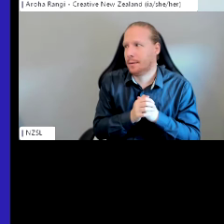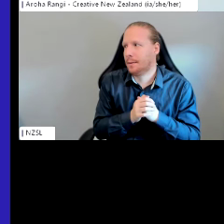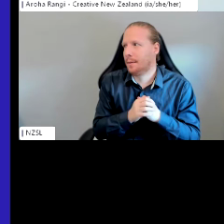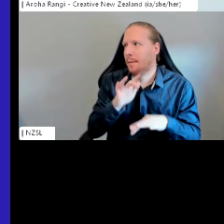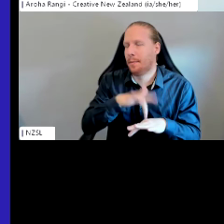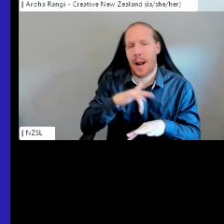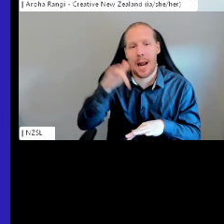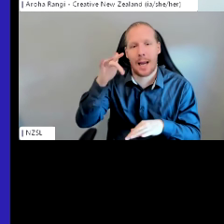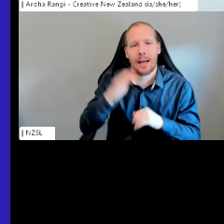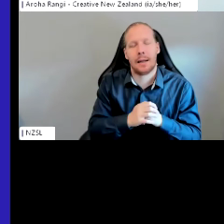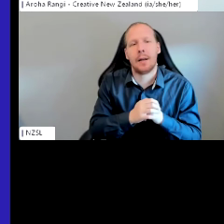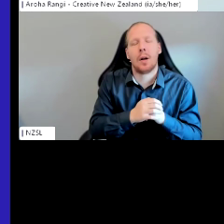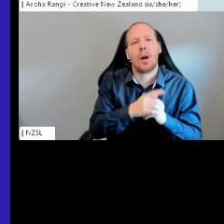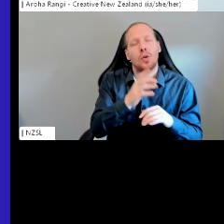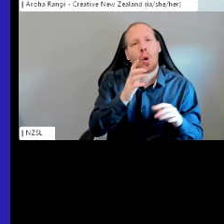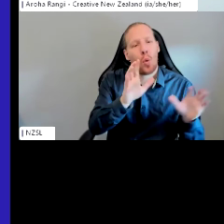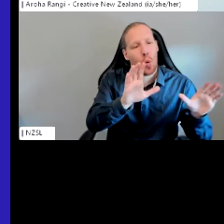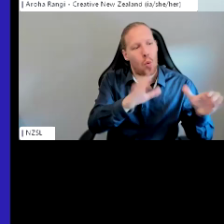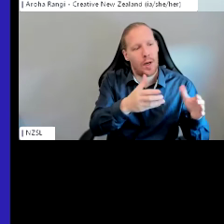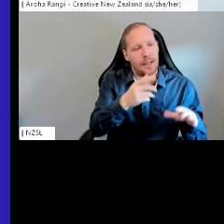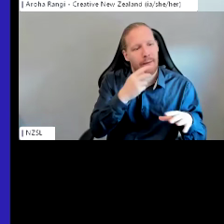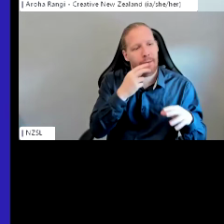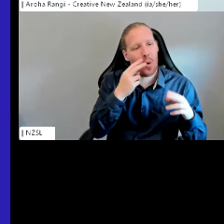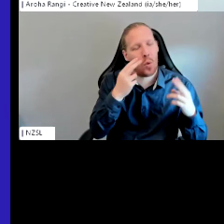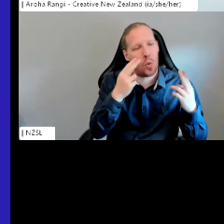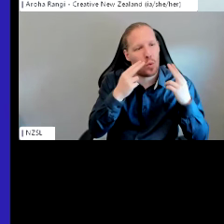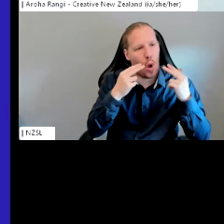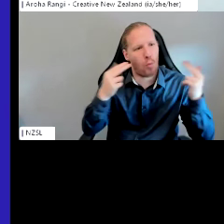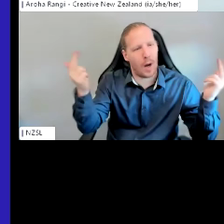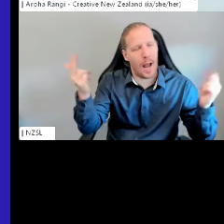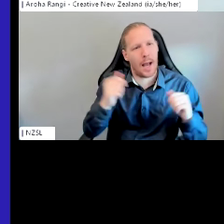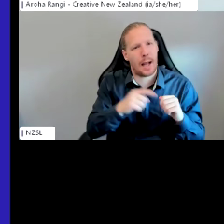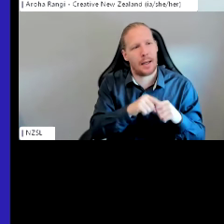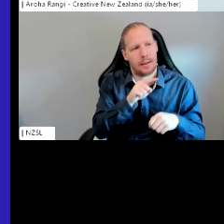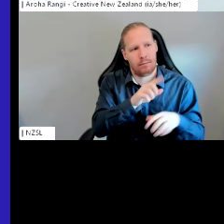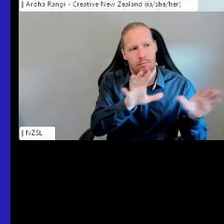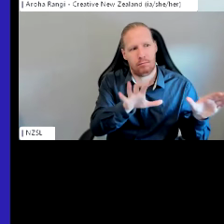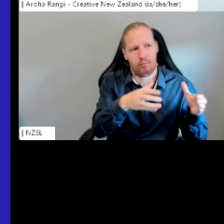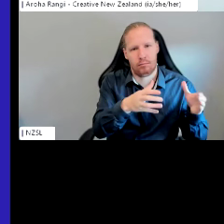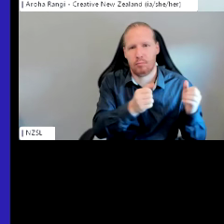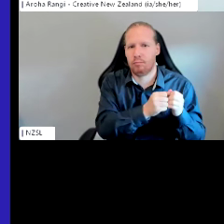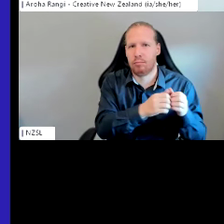ever been ever. Um but it's mainly a potential audience. So there are people who see it as